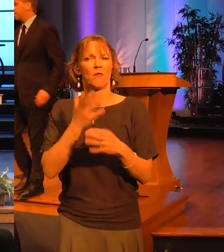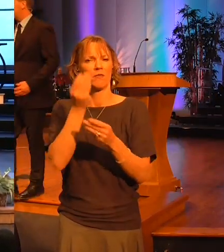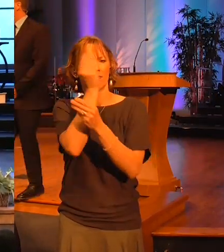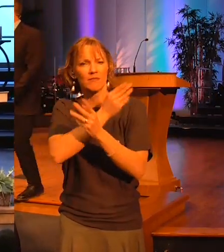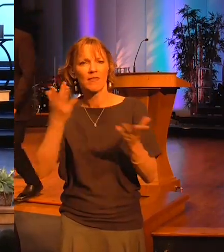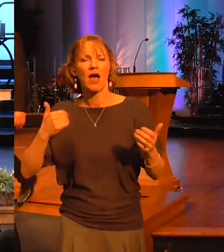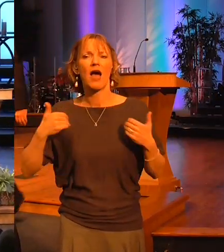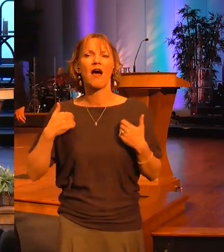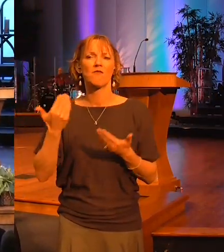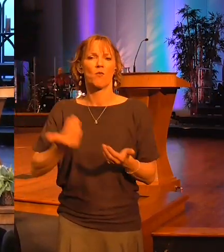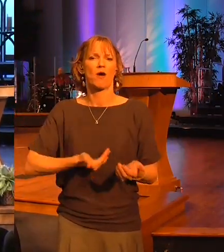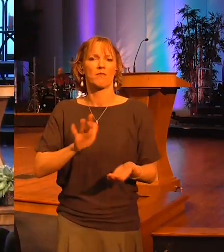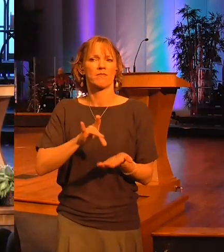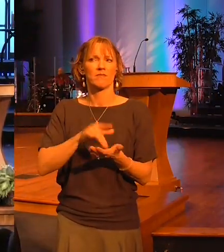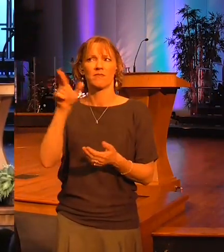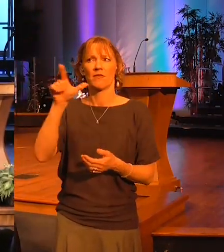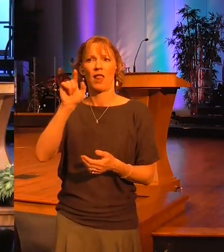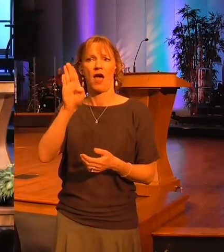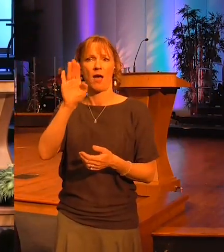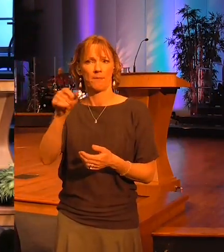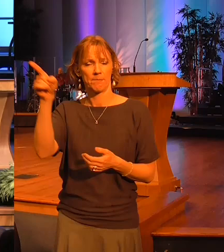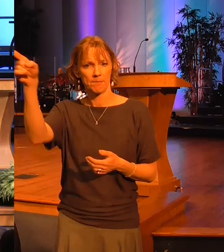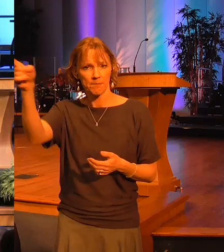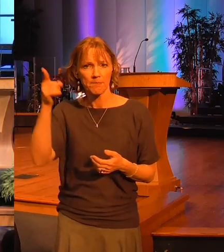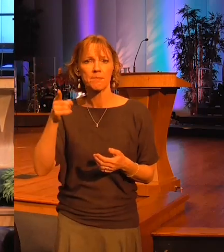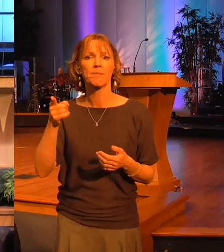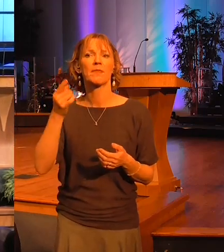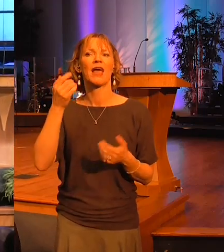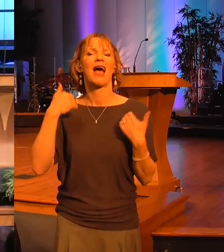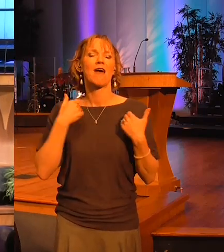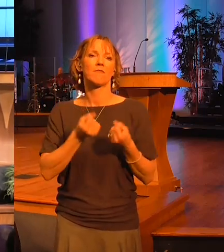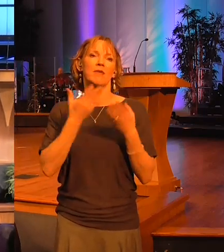welcome center out in the middle of the lobby and we have lots of information about all the